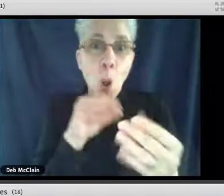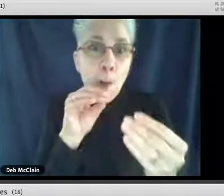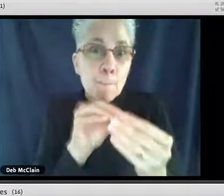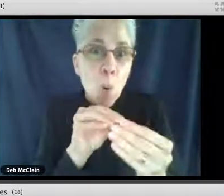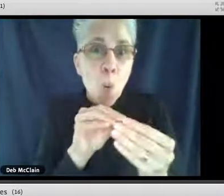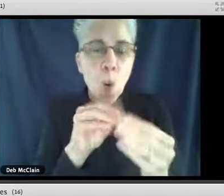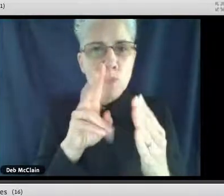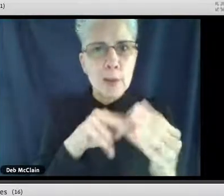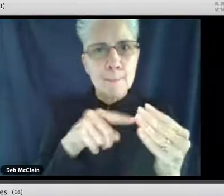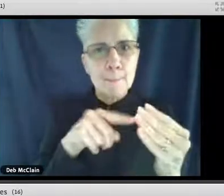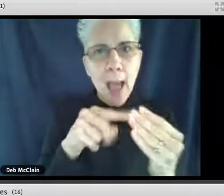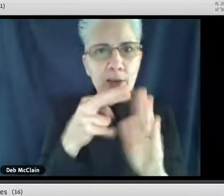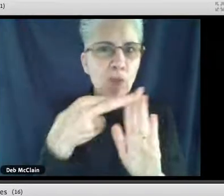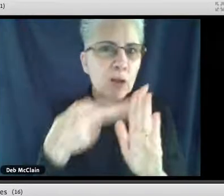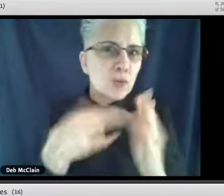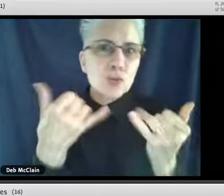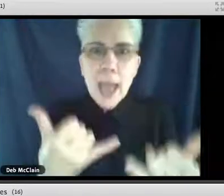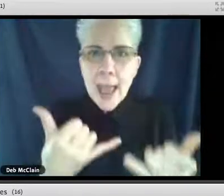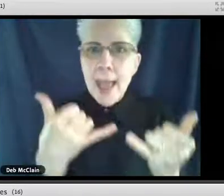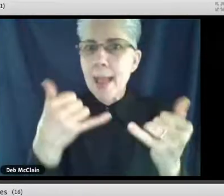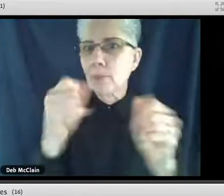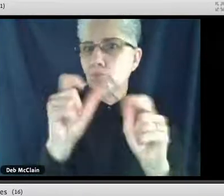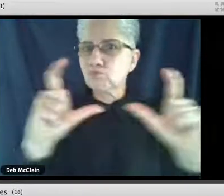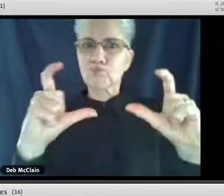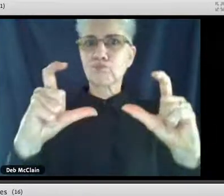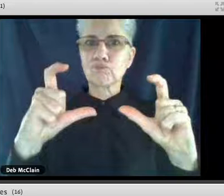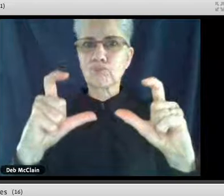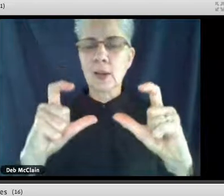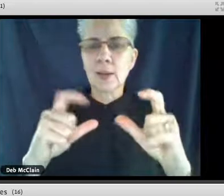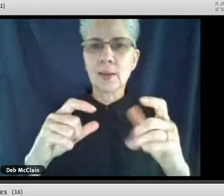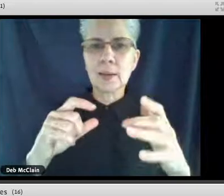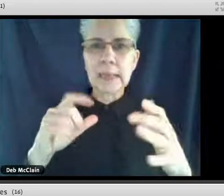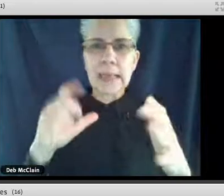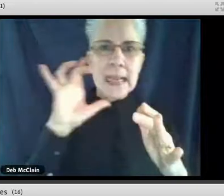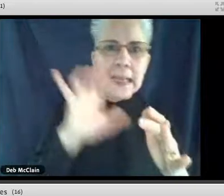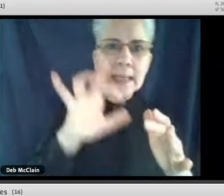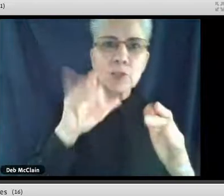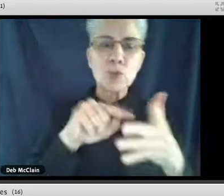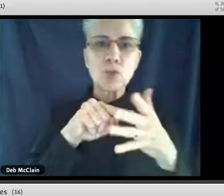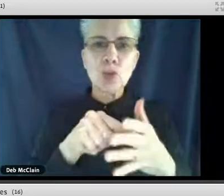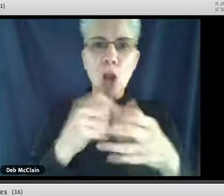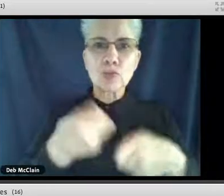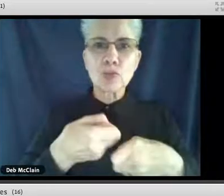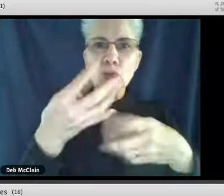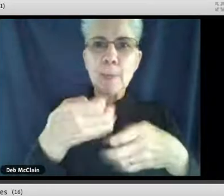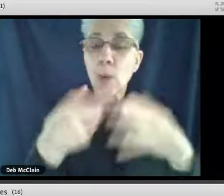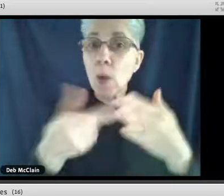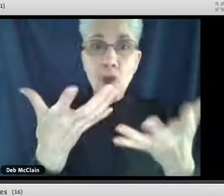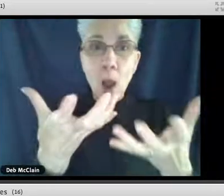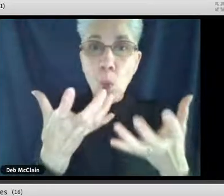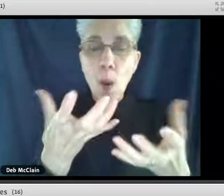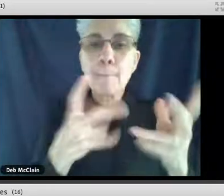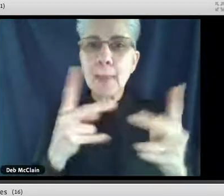Register today. Click here to start streaming. Whatever I want people to do, that's what that call to action is,